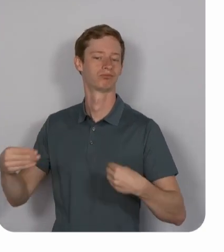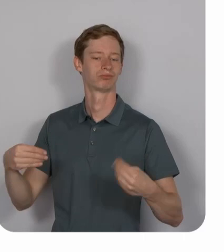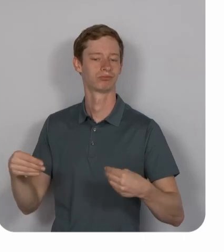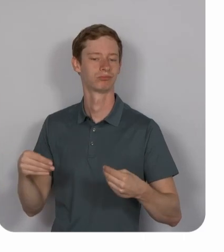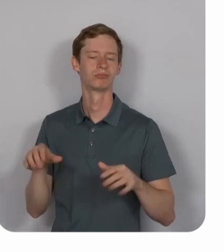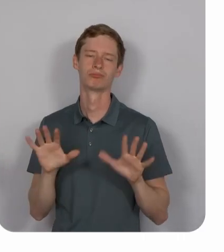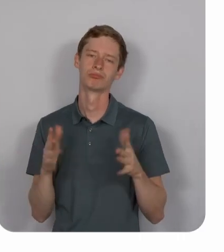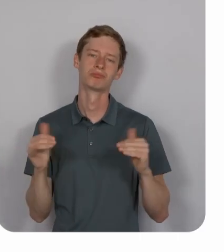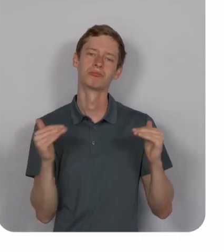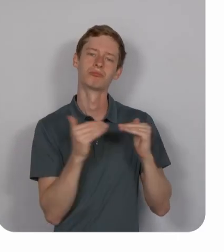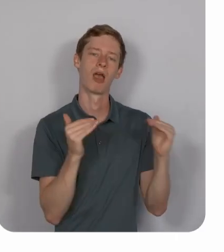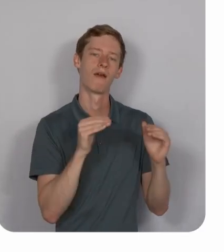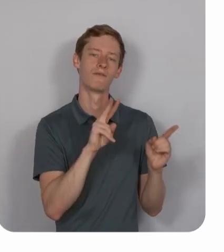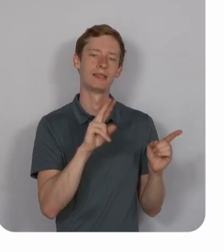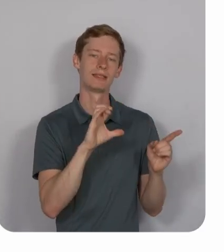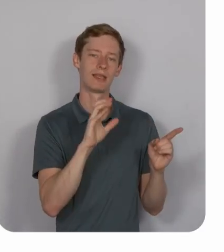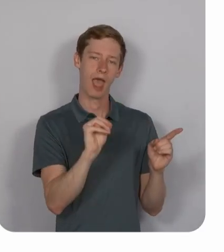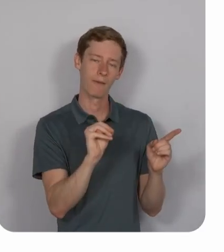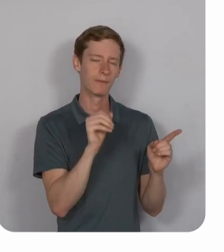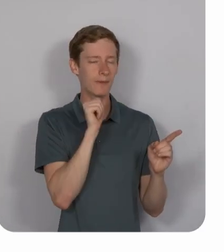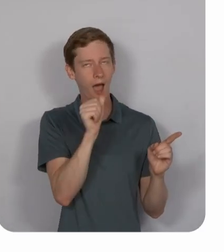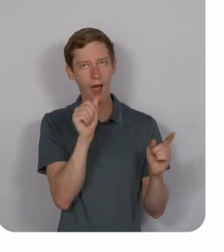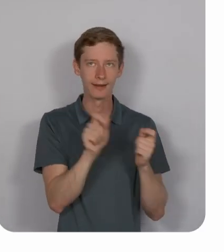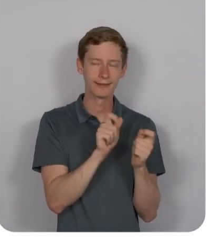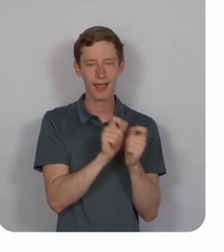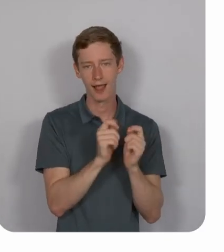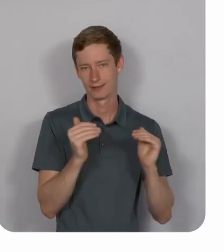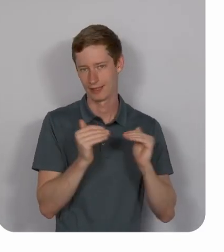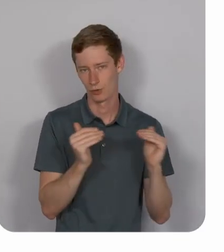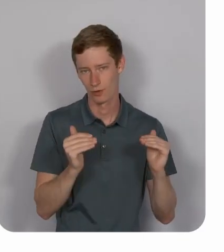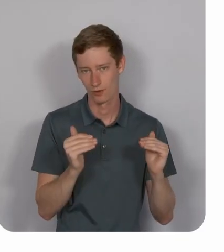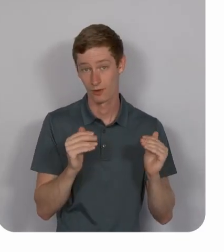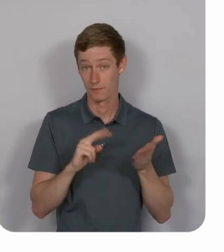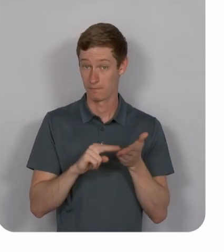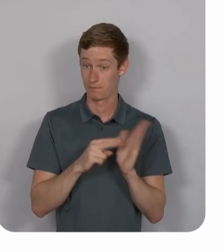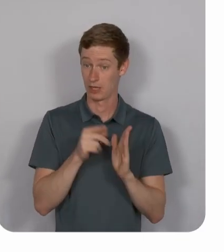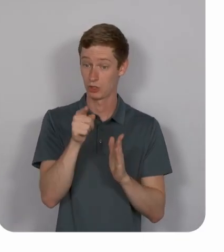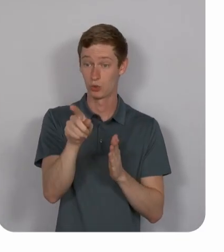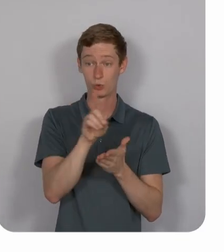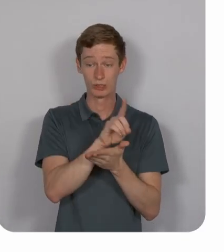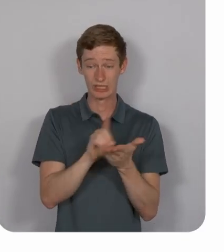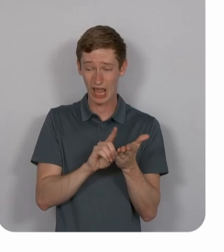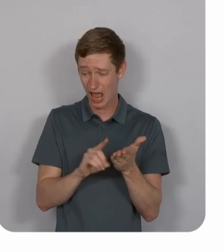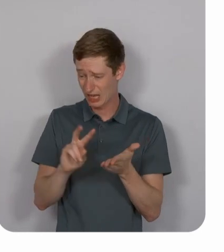it isn’t exactly the same. That doesn't mean you need to design your haptic effects twice though.